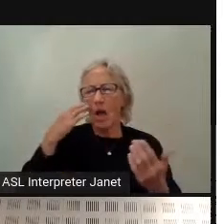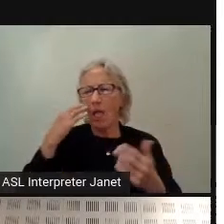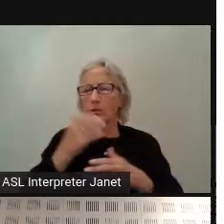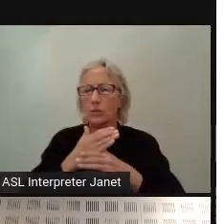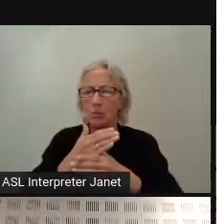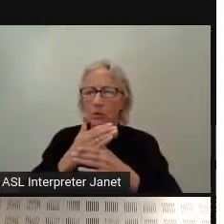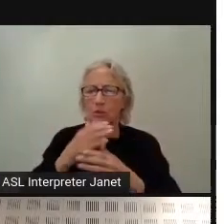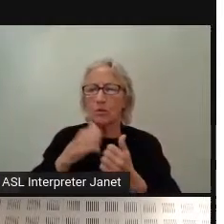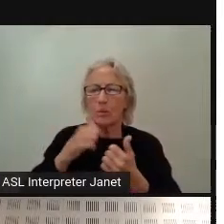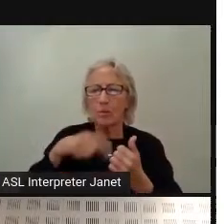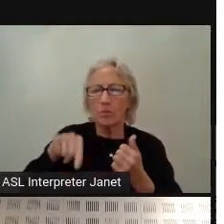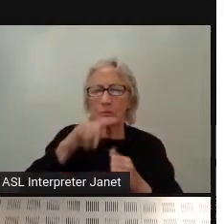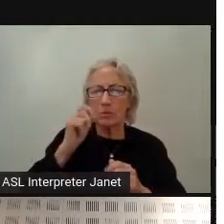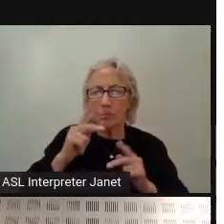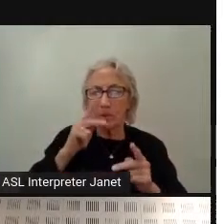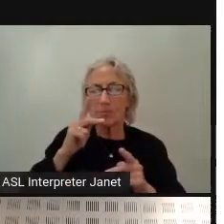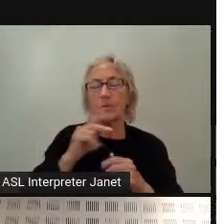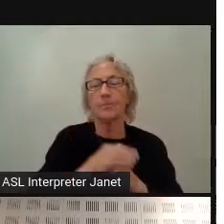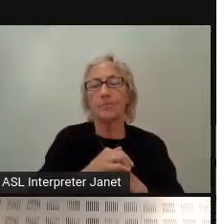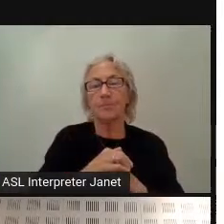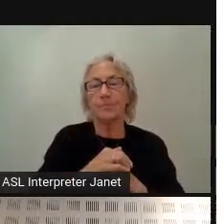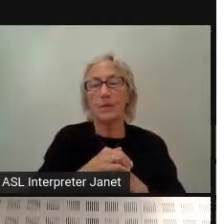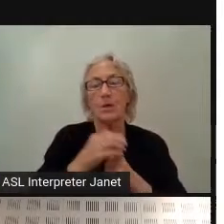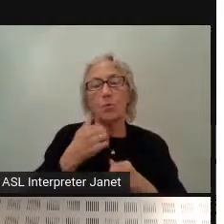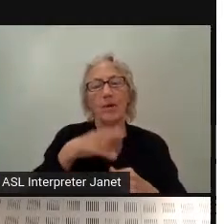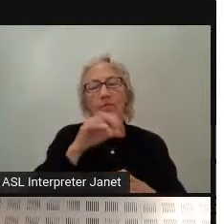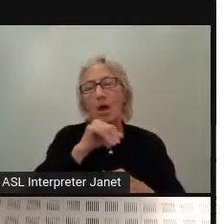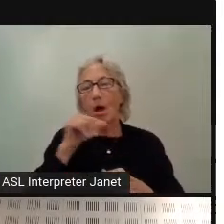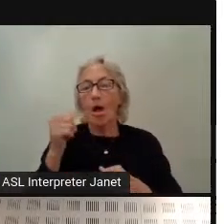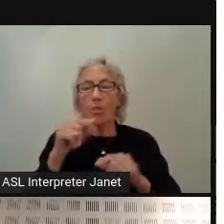counseling education and we have courses and knowledge for the professionals.